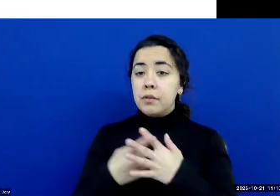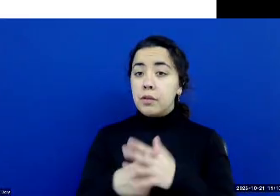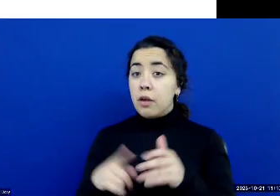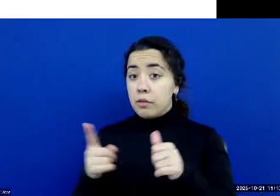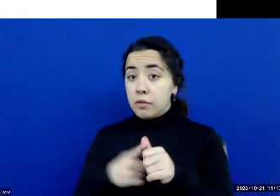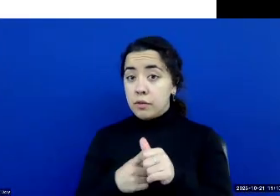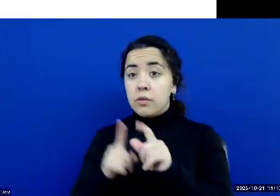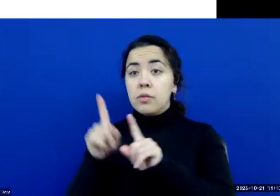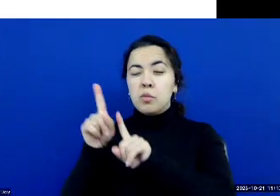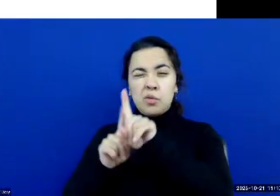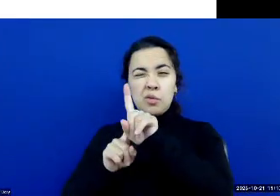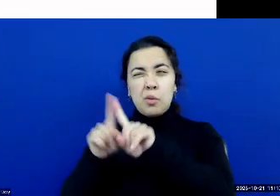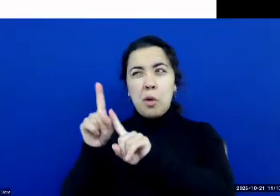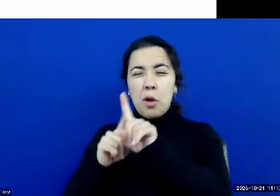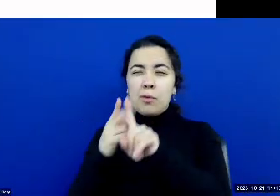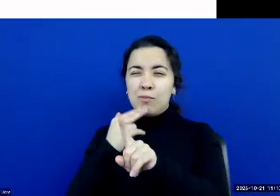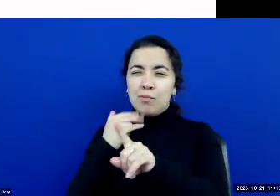Kathleen DeForest: So you start off with Twinkle Twinkle.